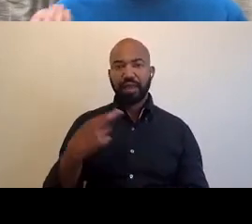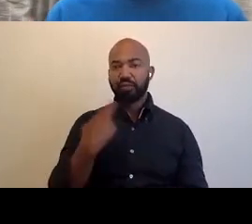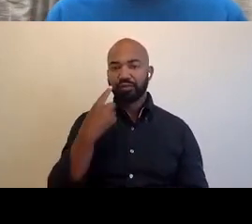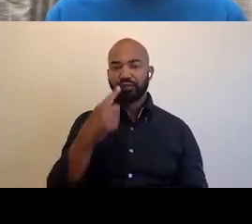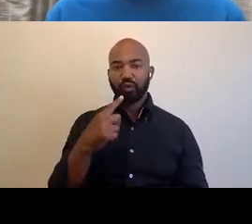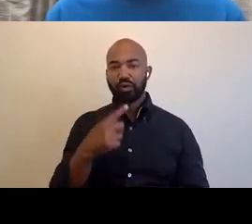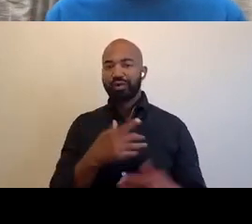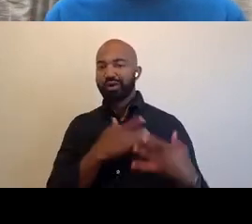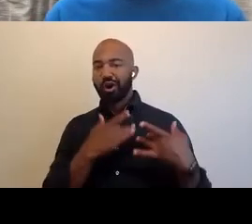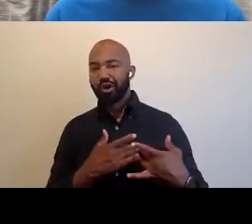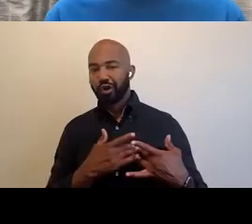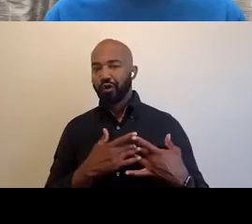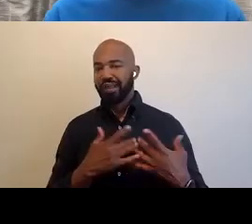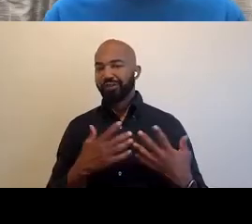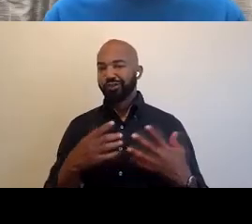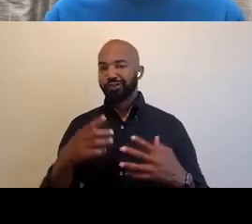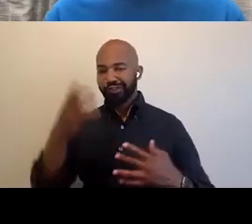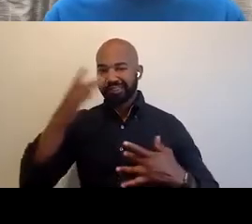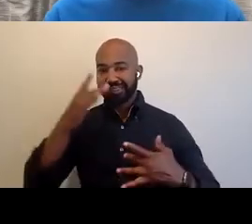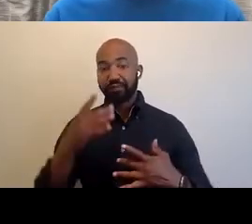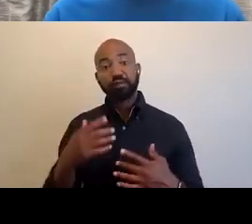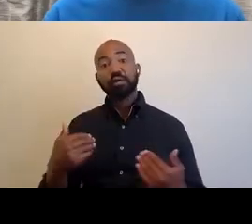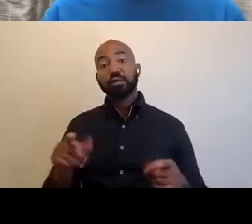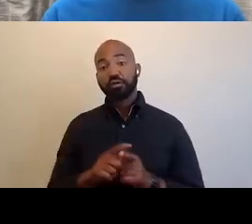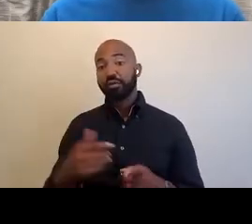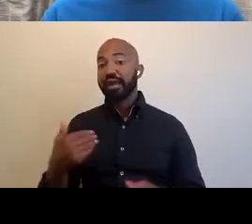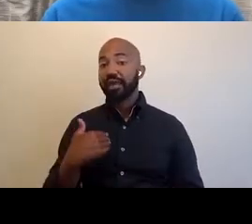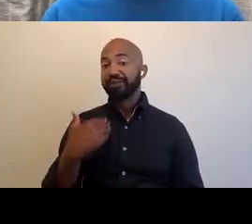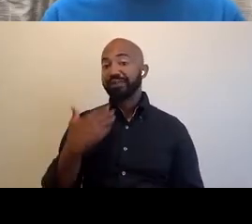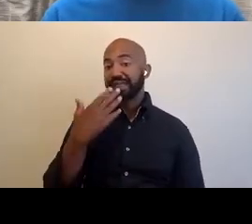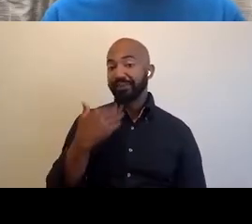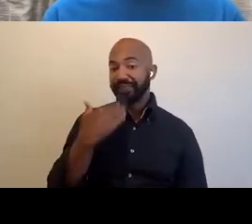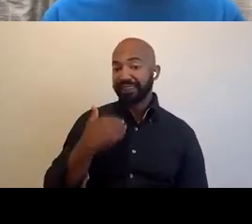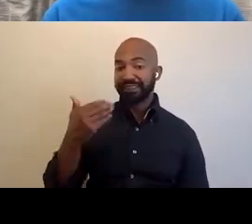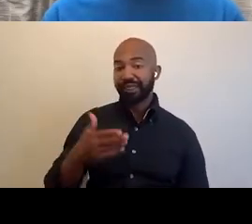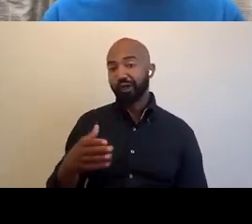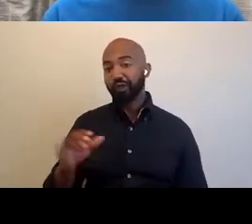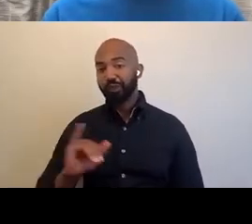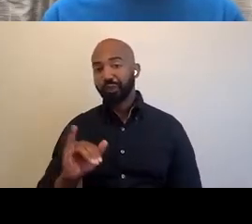and increased risk of diabetes as listed on the table here. So if you have a family history of high blood pressure